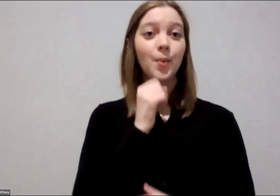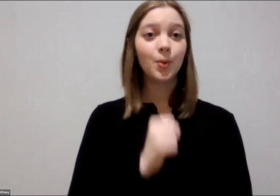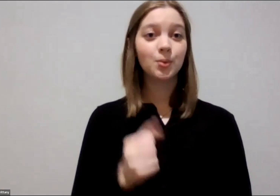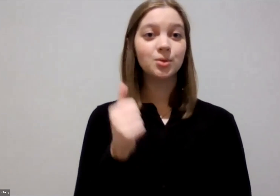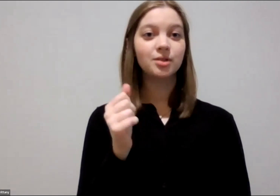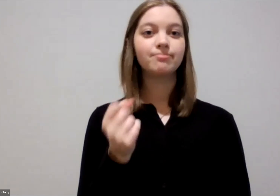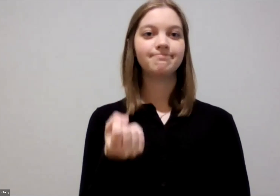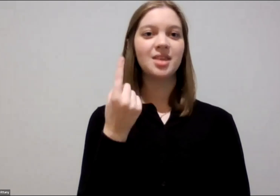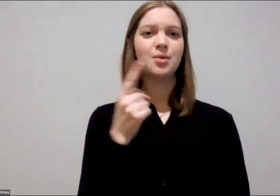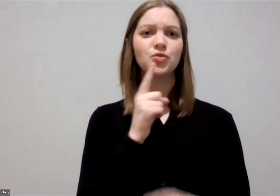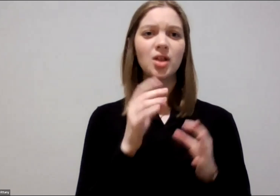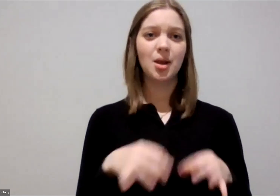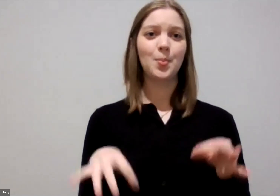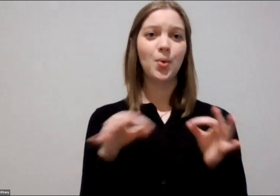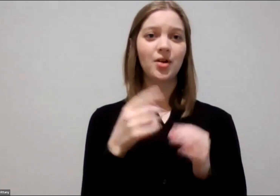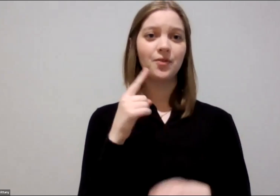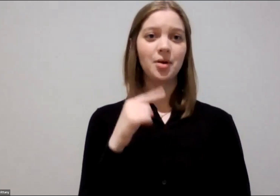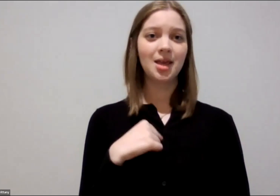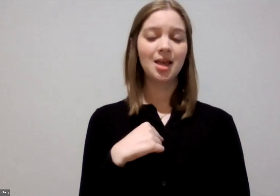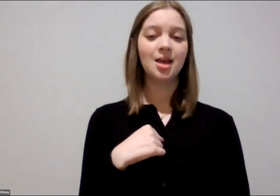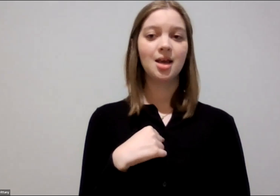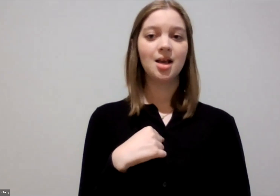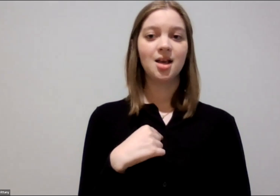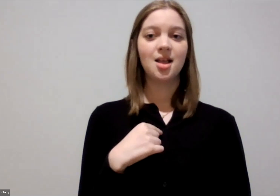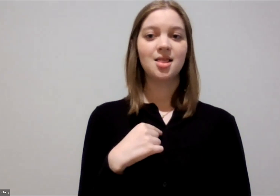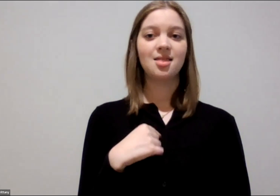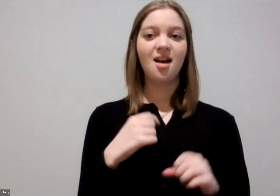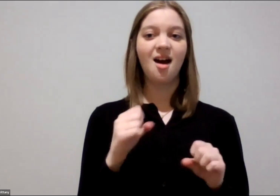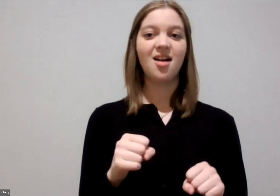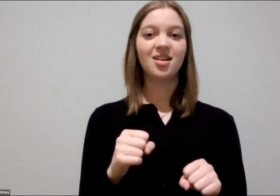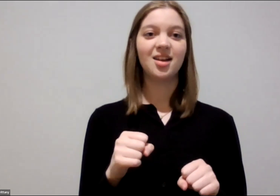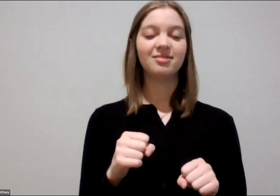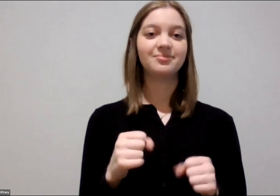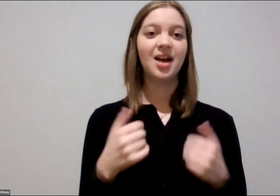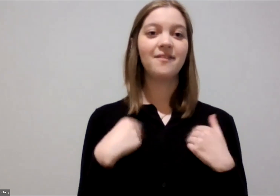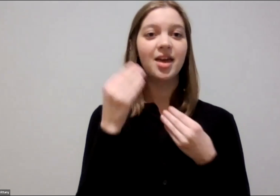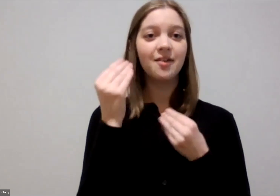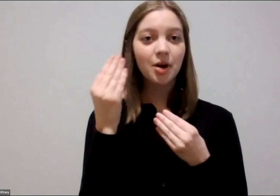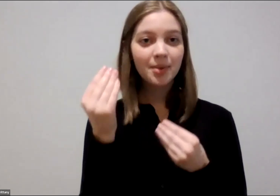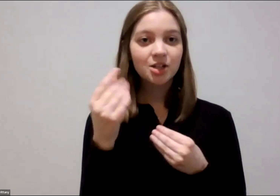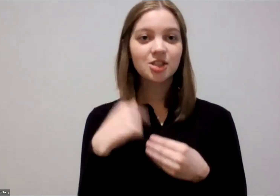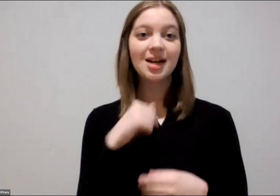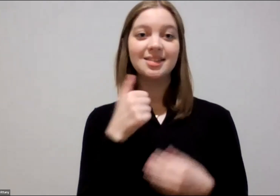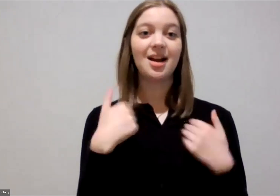So it was really important to me that I get to know put the information that I didn't have available available to me.